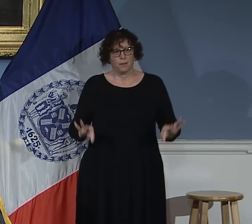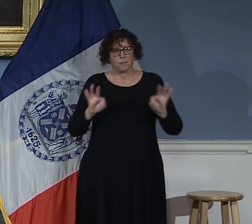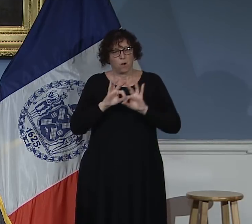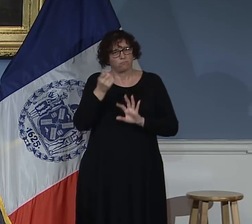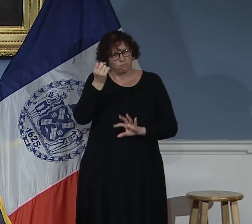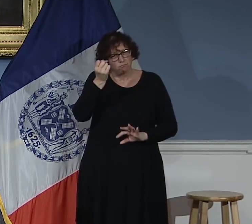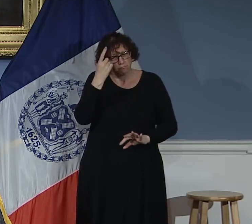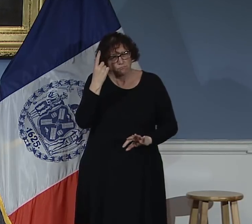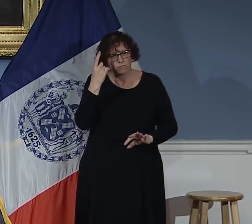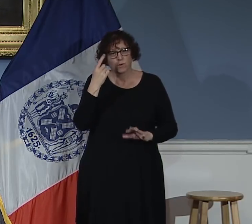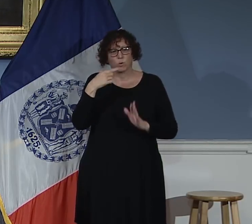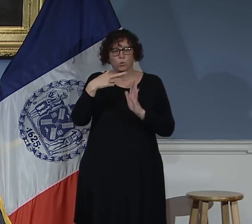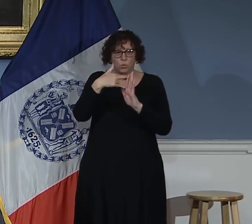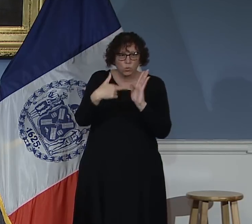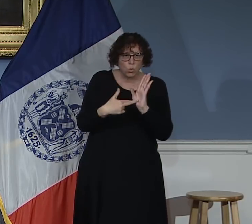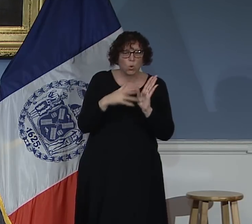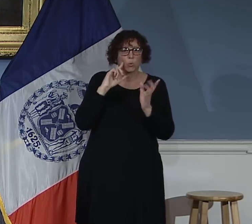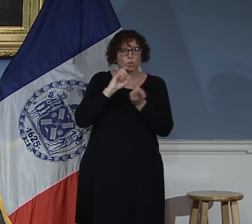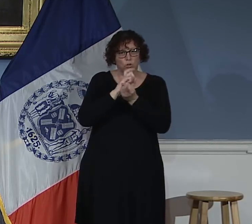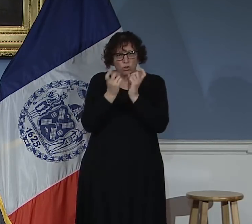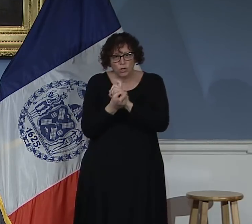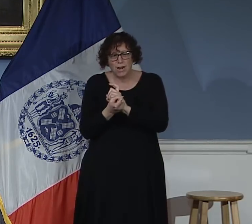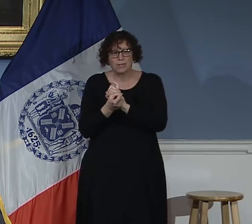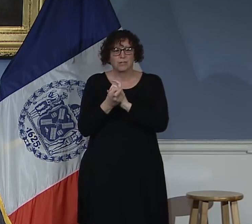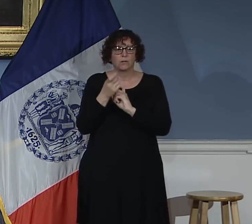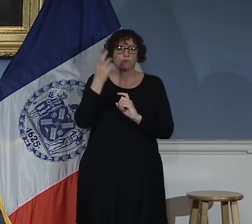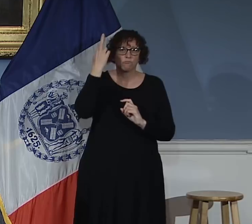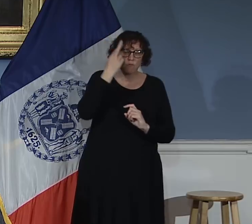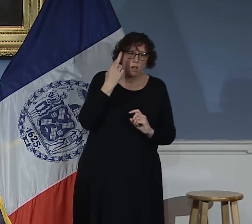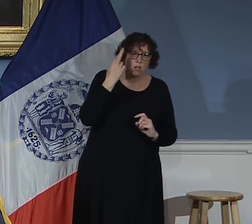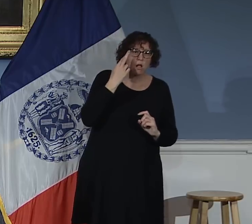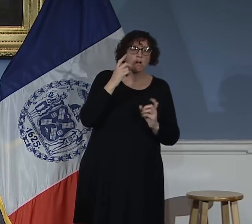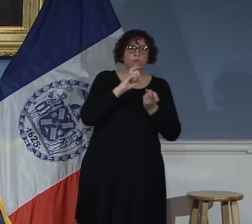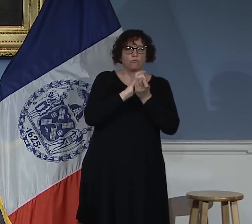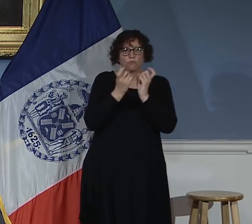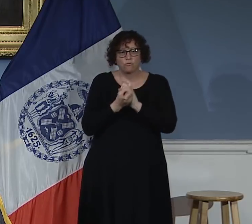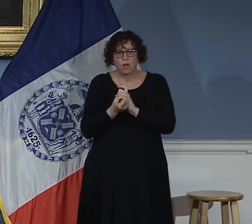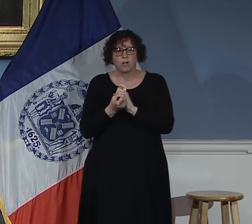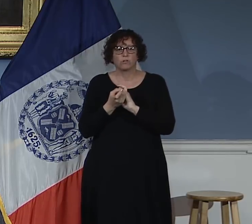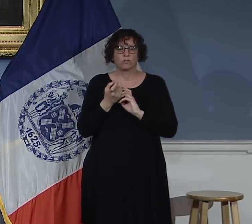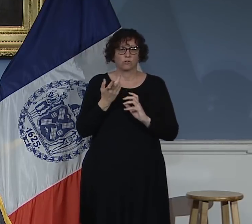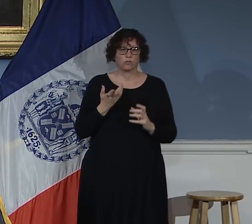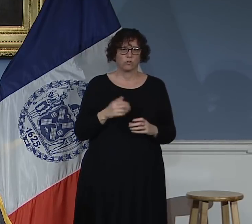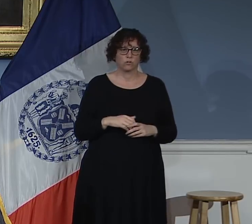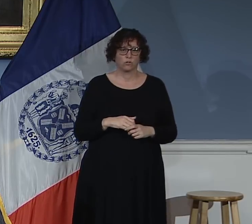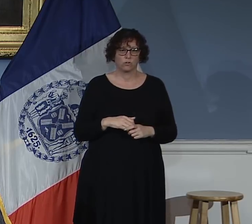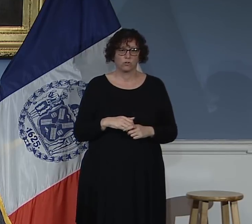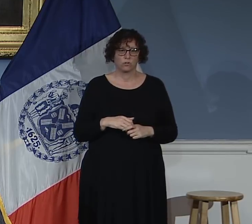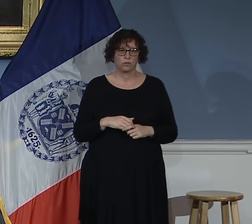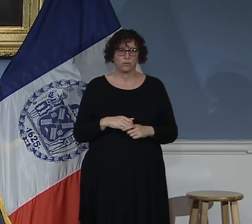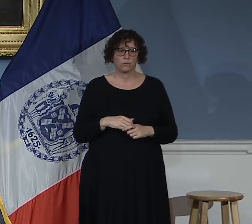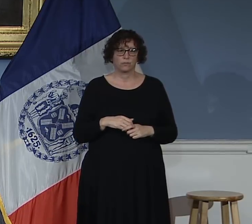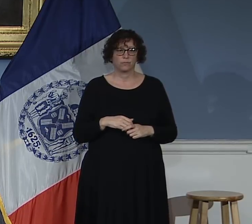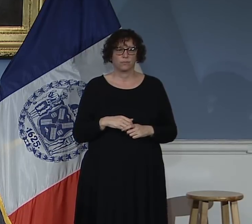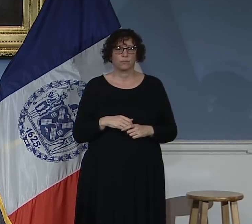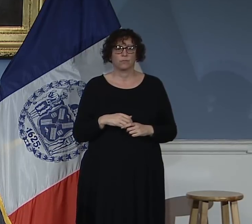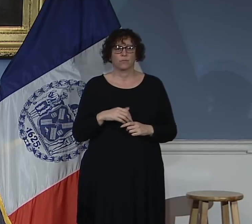UNDERSTAND, I T WILL CHANGE CONSTANTLY AS THE RULES CHANGE, AS THE REALITIES